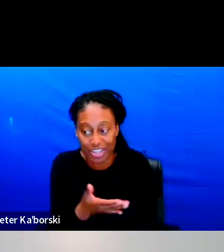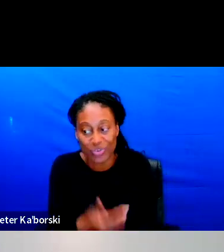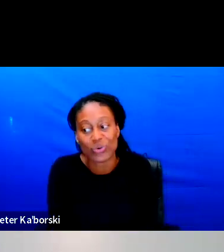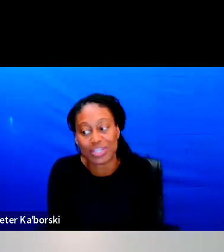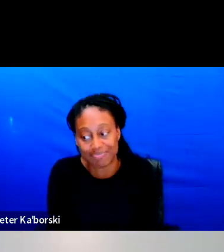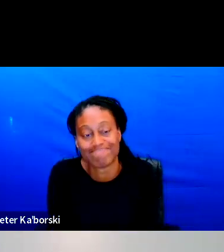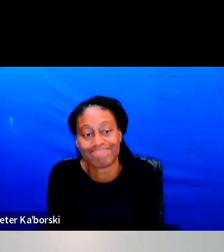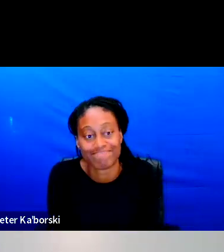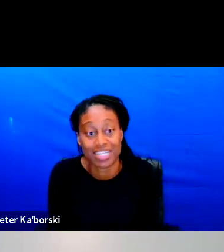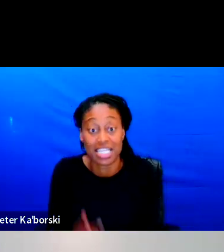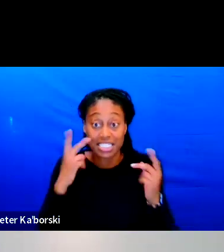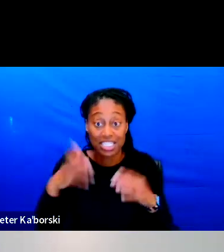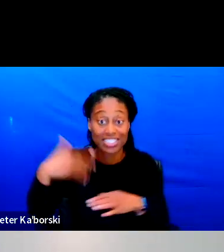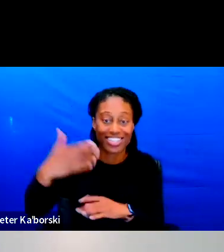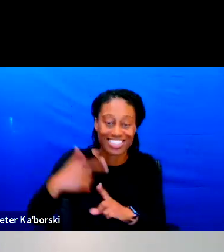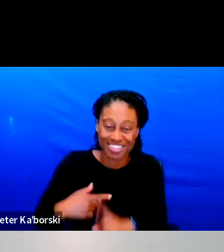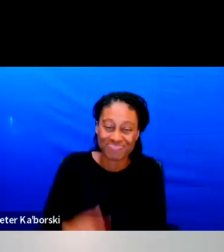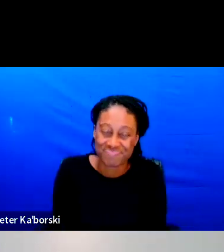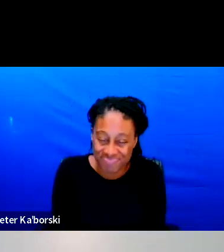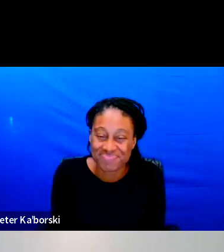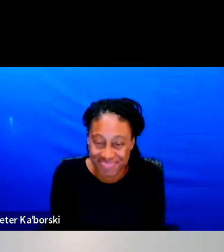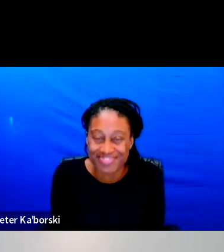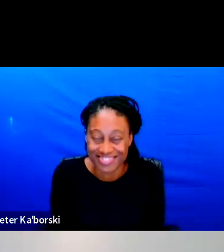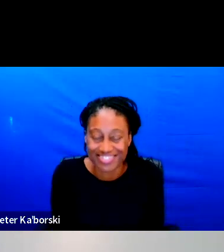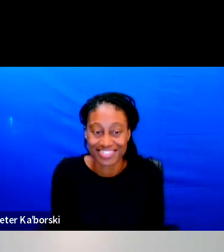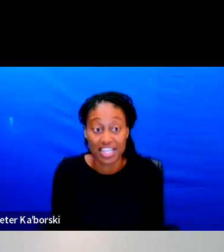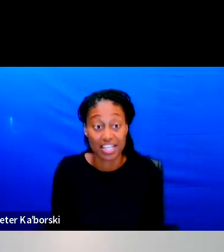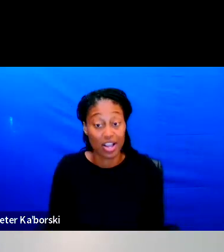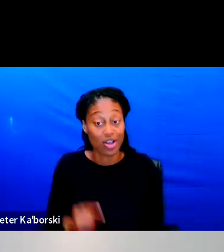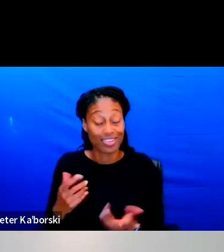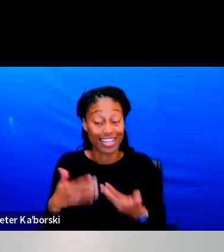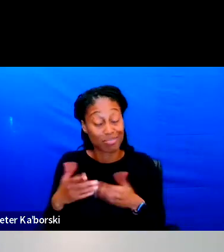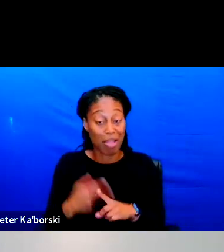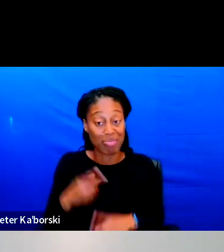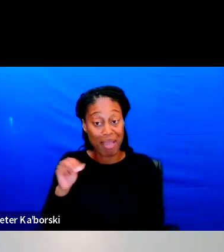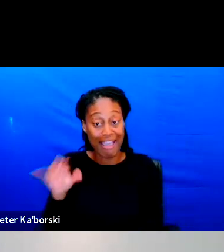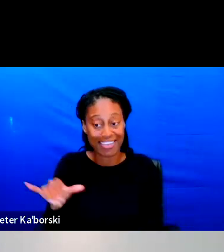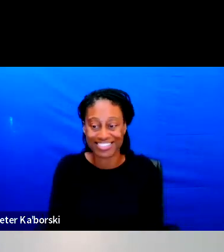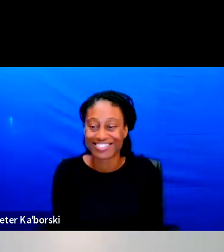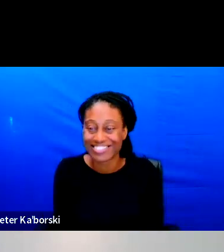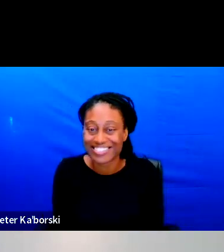Adam Ayers w/ APRIL: And we'll see you at the next core. Conversation hopefully. In one month. Kyle Kleist: Thanks. Adam.